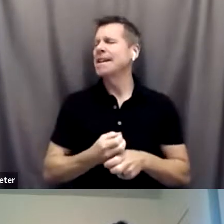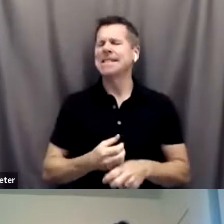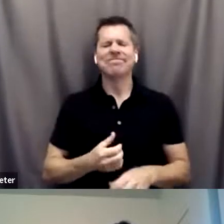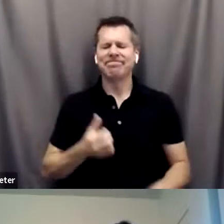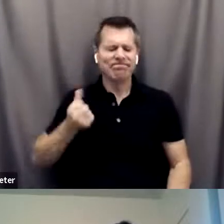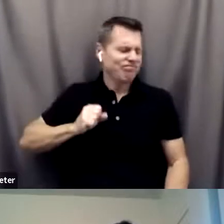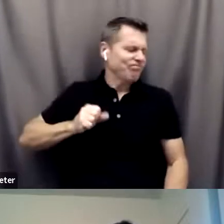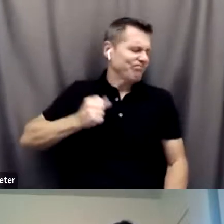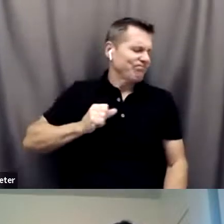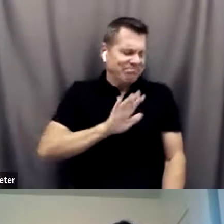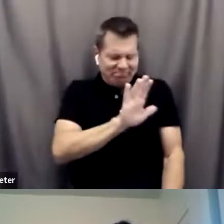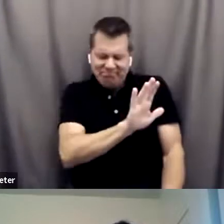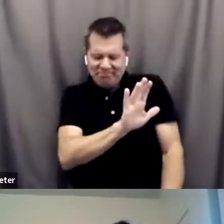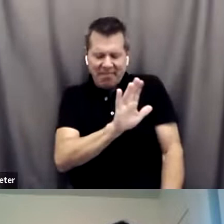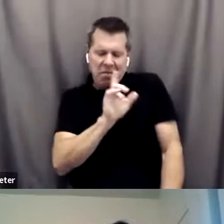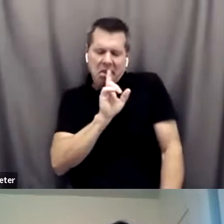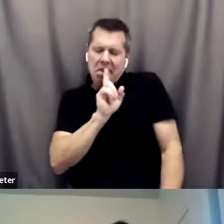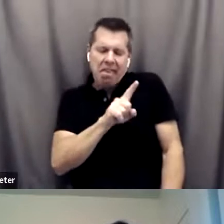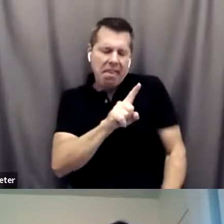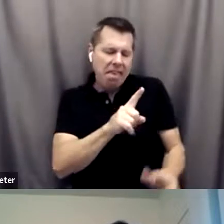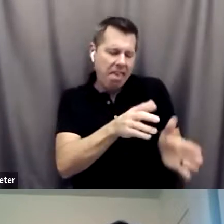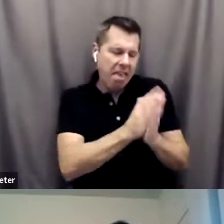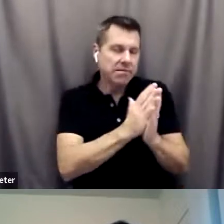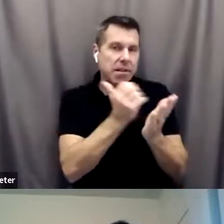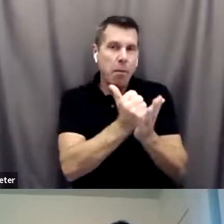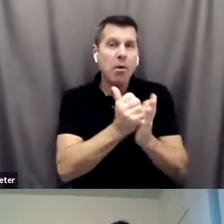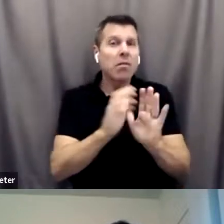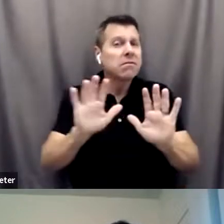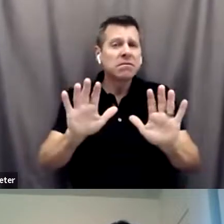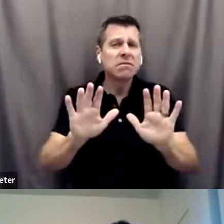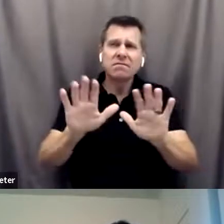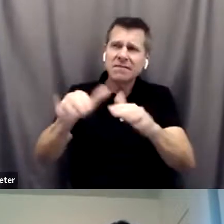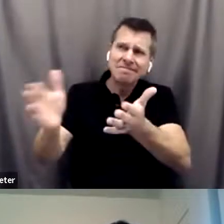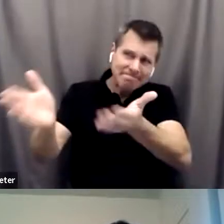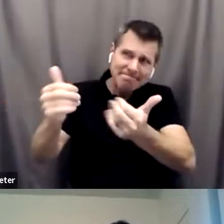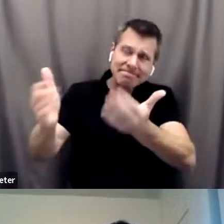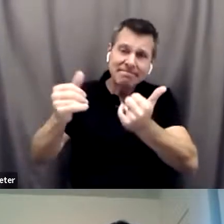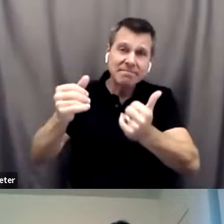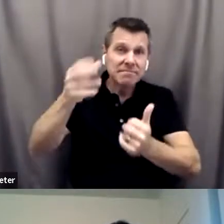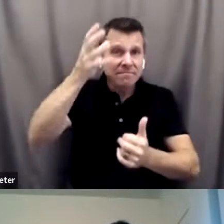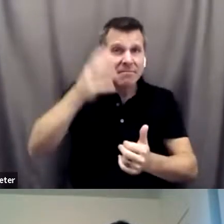attention. So really reach out to and help us recruit some of our males, a men of color, especially, we really want to help them out.